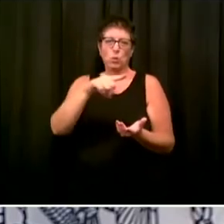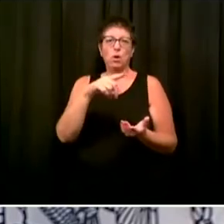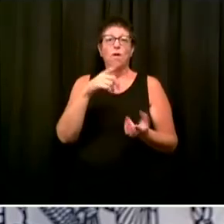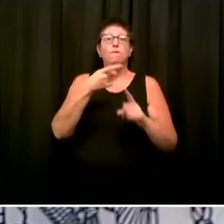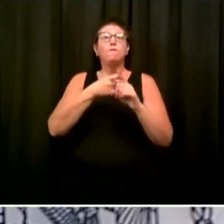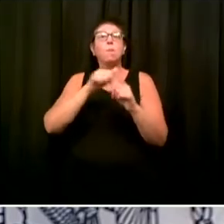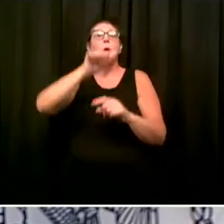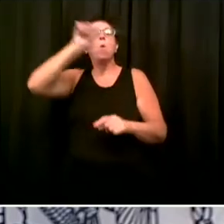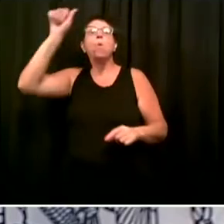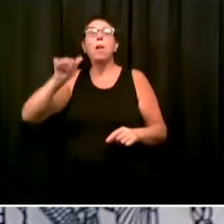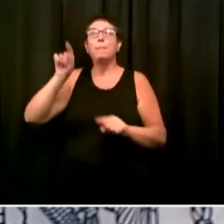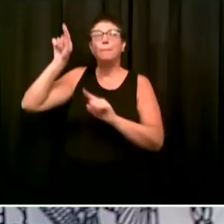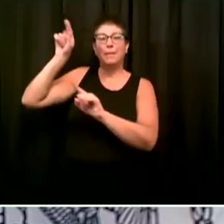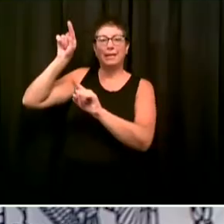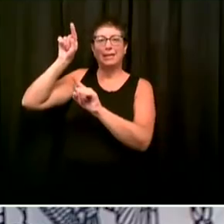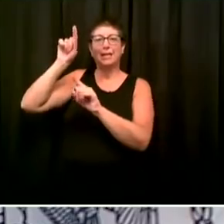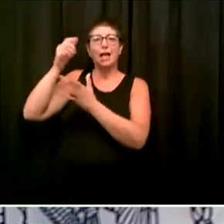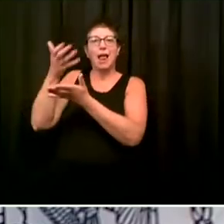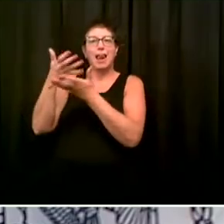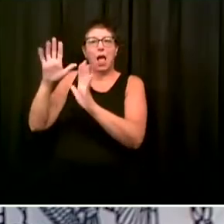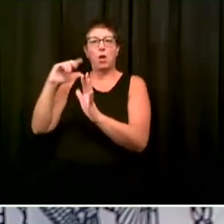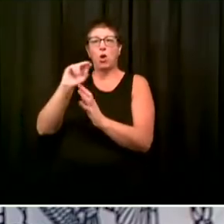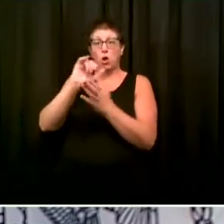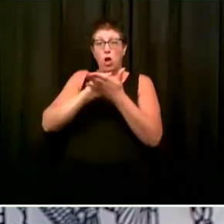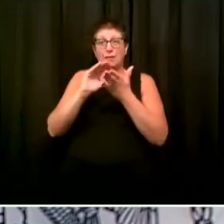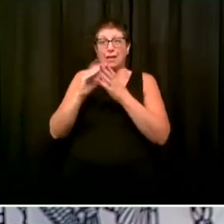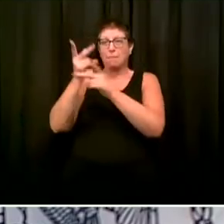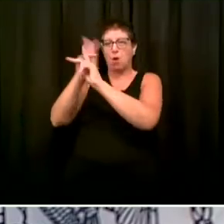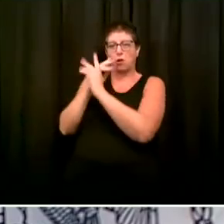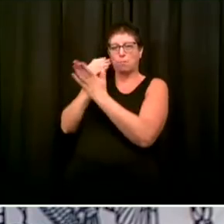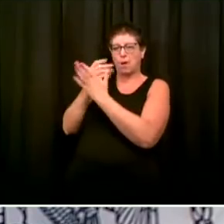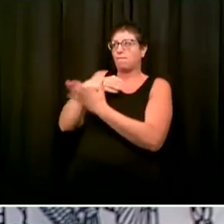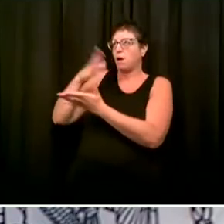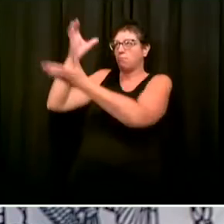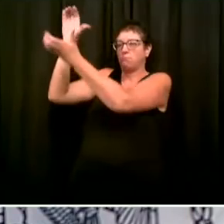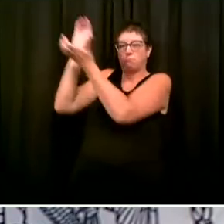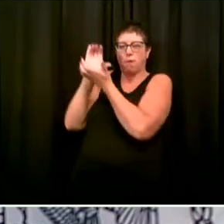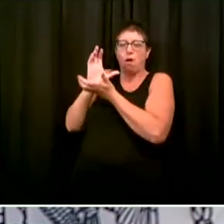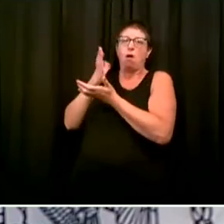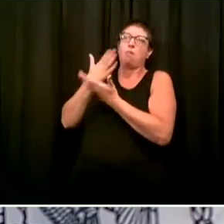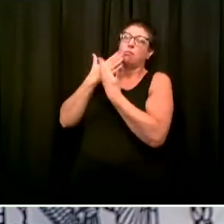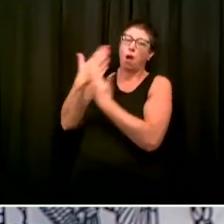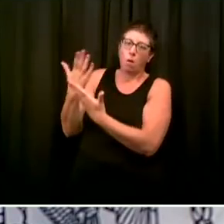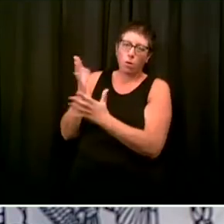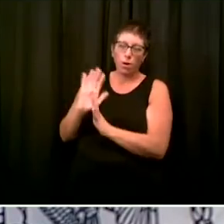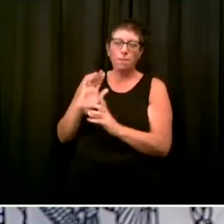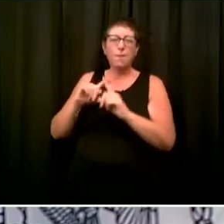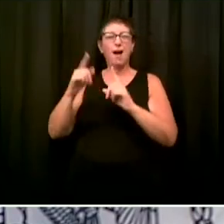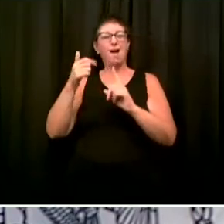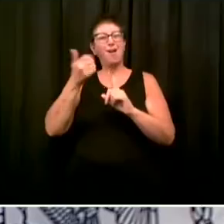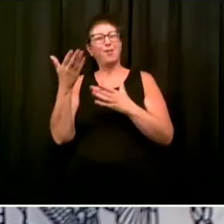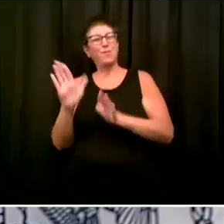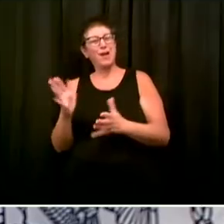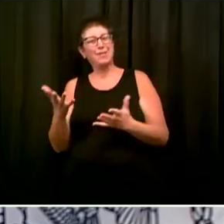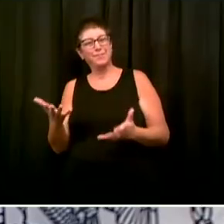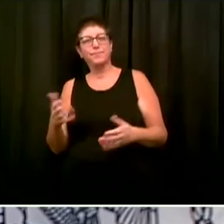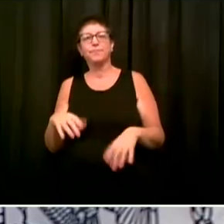BORROWING, WE NEED COLLEAGUES INAL BANY TO AGREE, THAT IS THE ASFTEST WAY TO AVERT